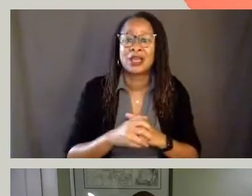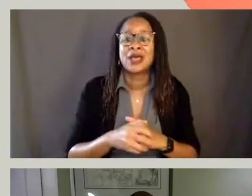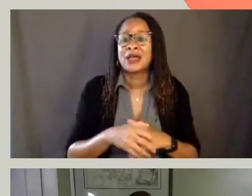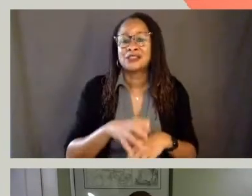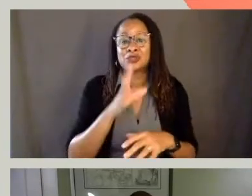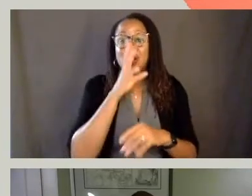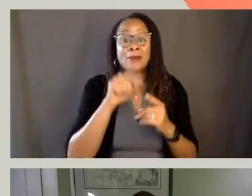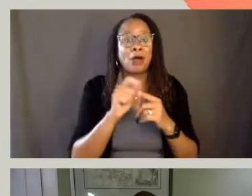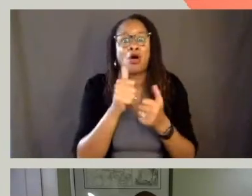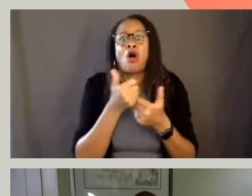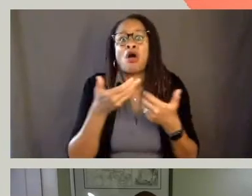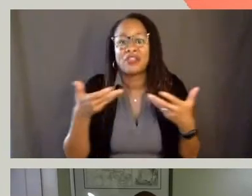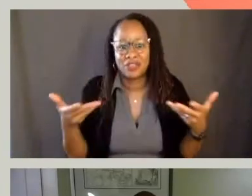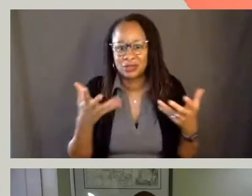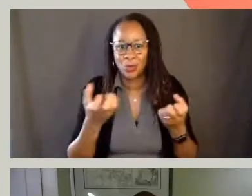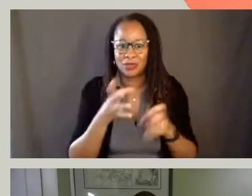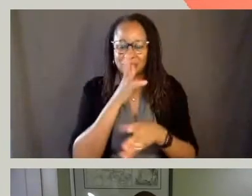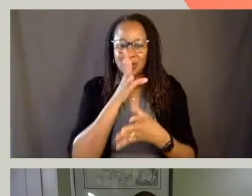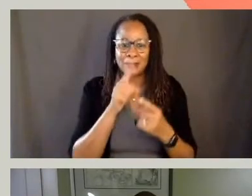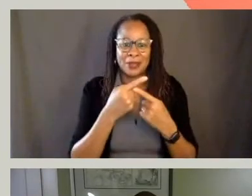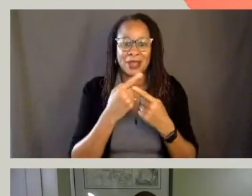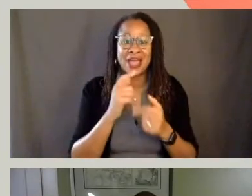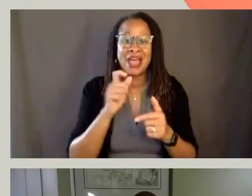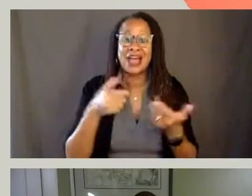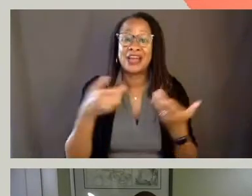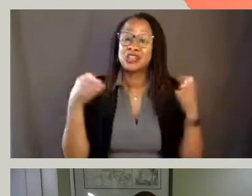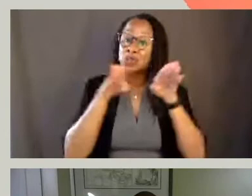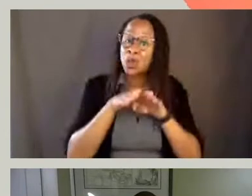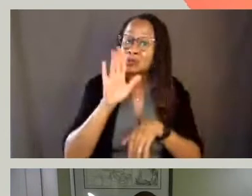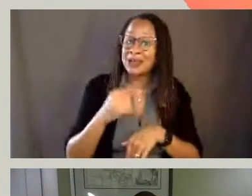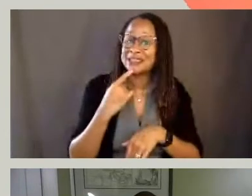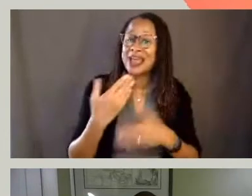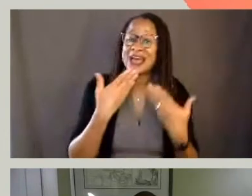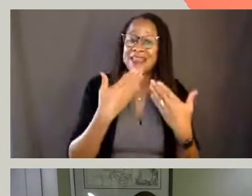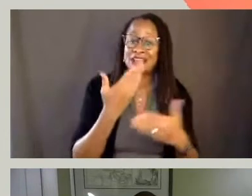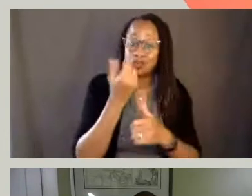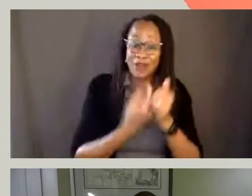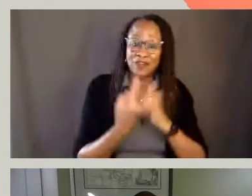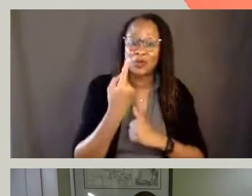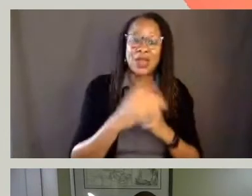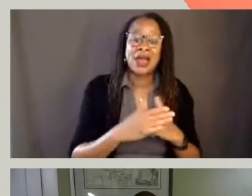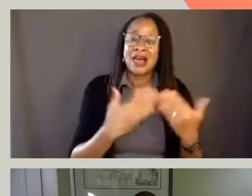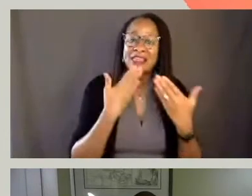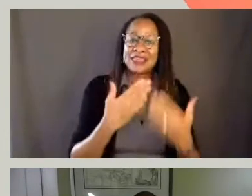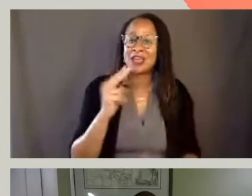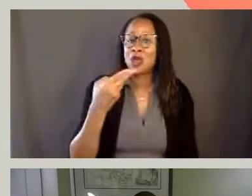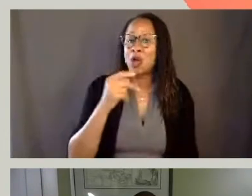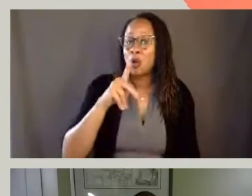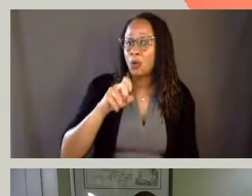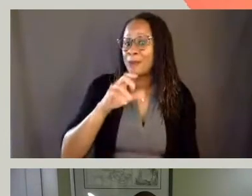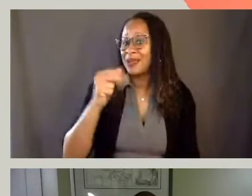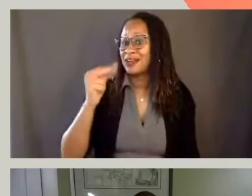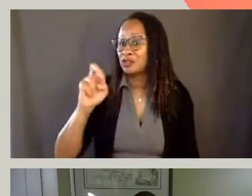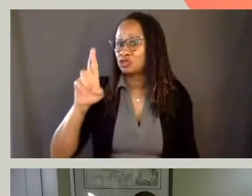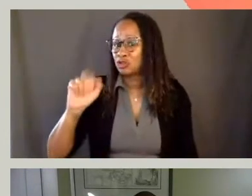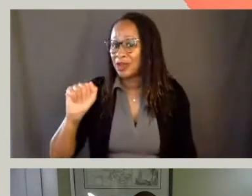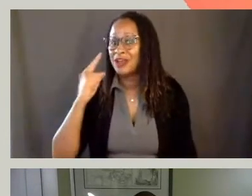But I have to close it out by saying thank you to everybody. I wanna thank Hope and Andrea for your ASL interpretations.